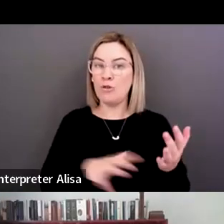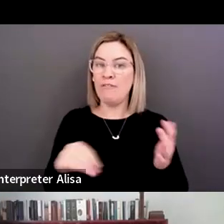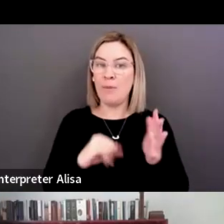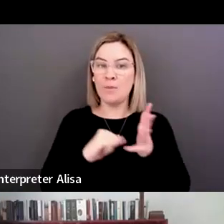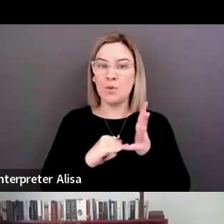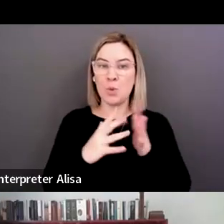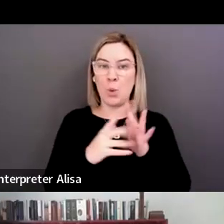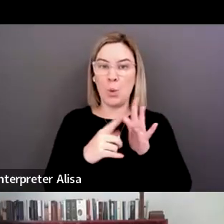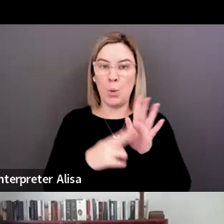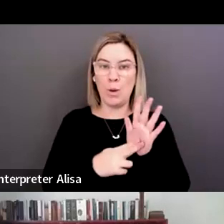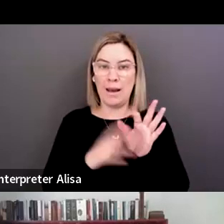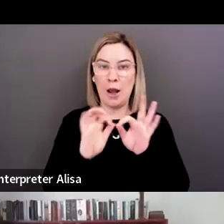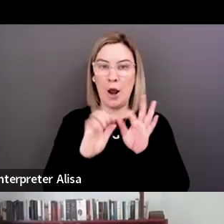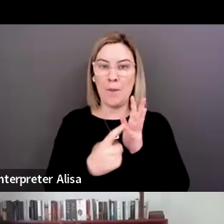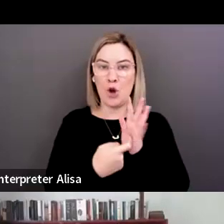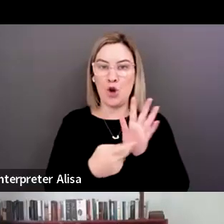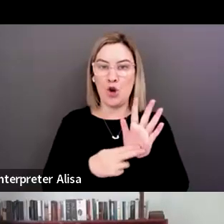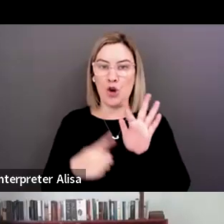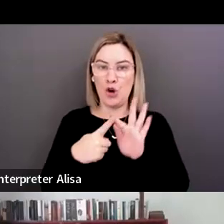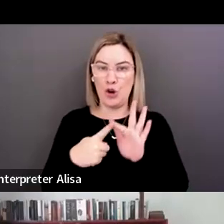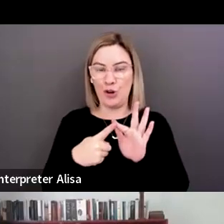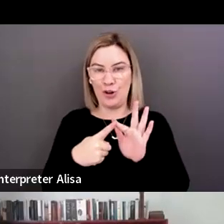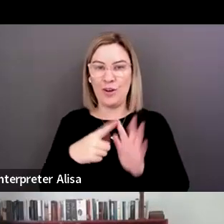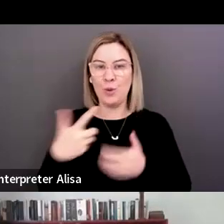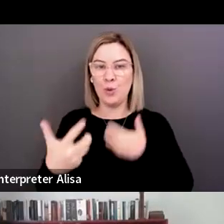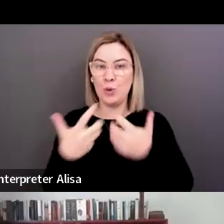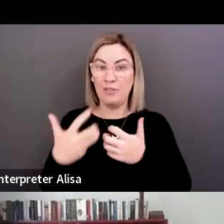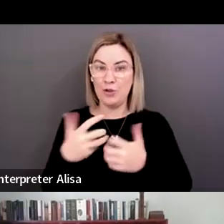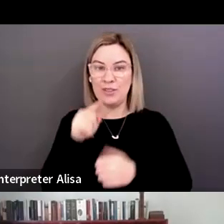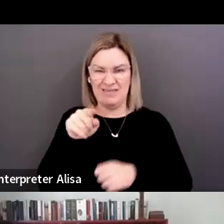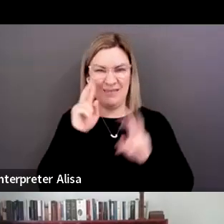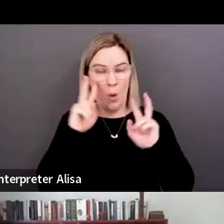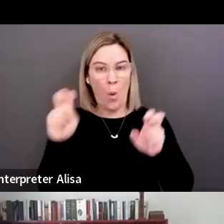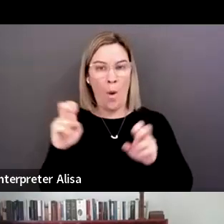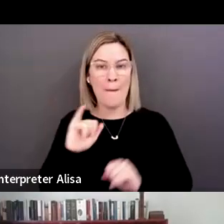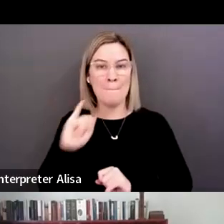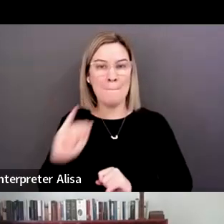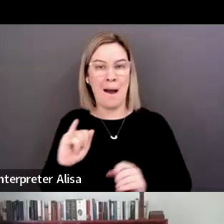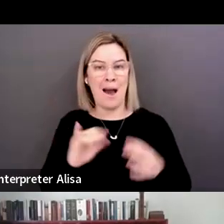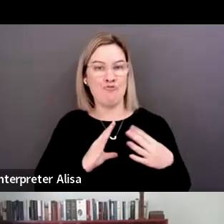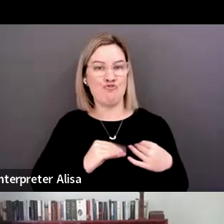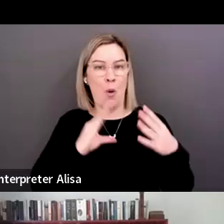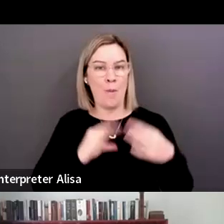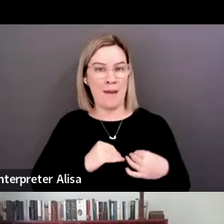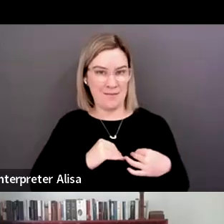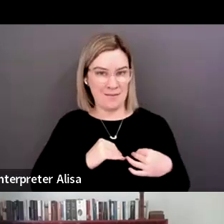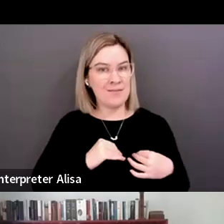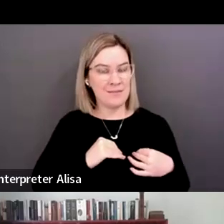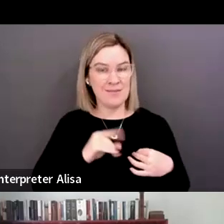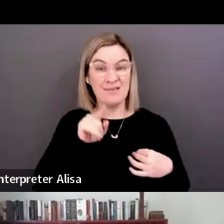one of the first questions. But, there's a forth coming report that's